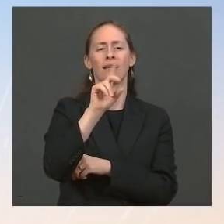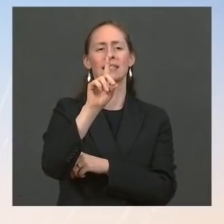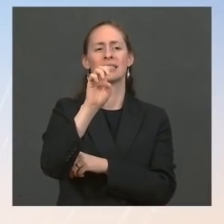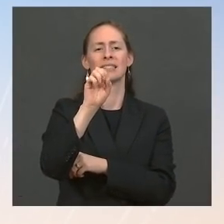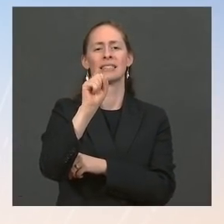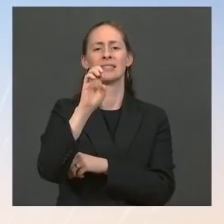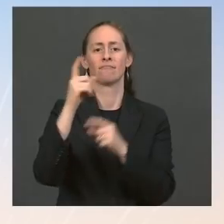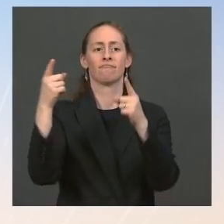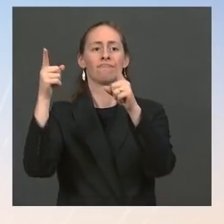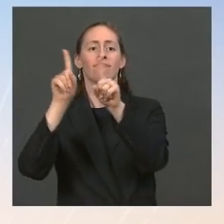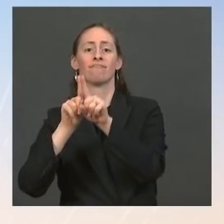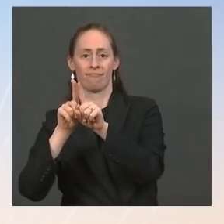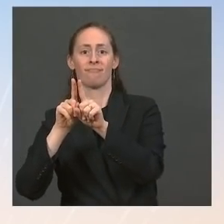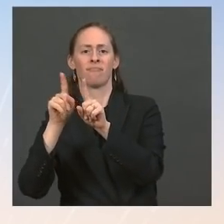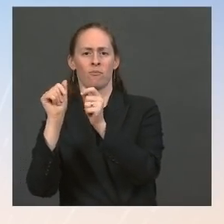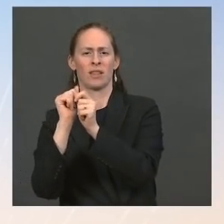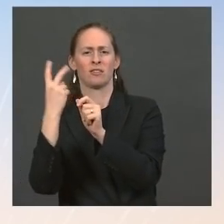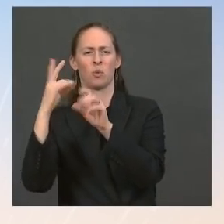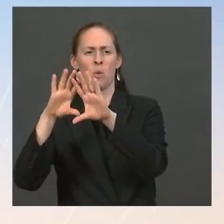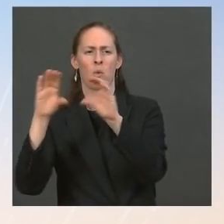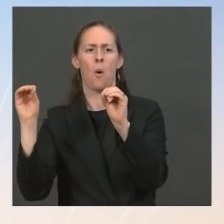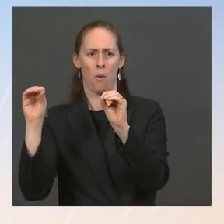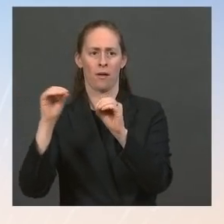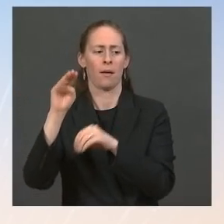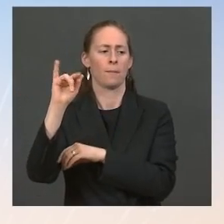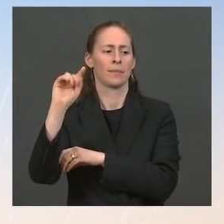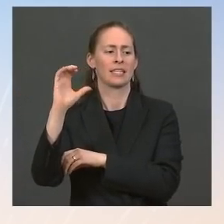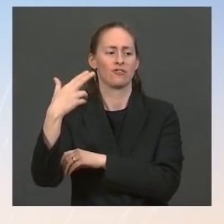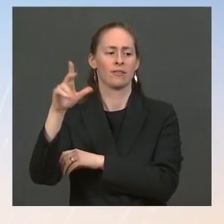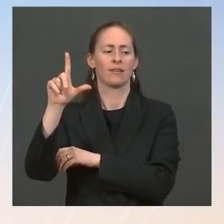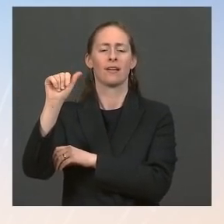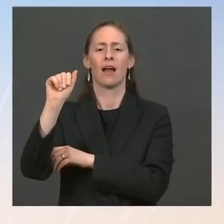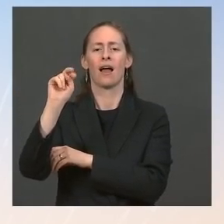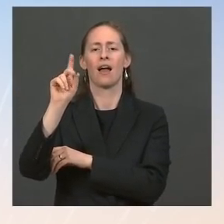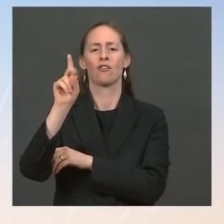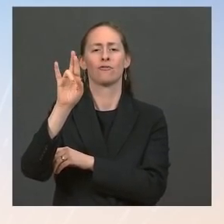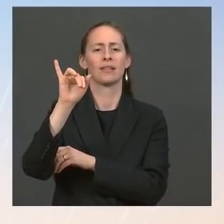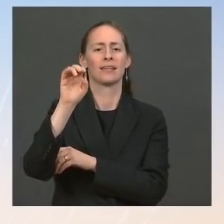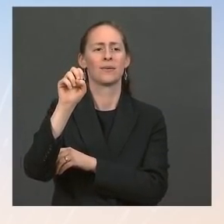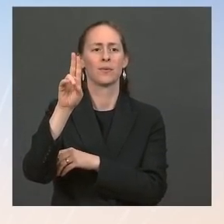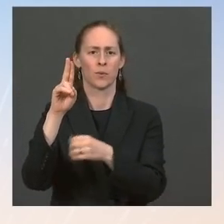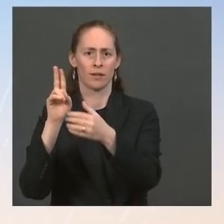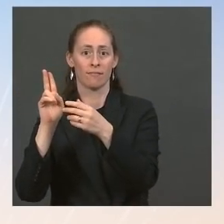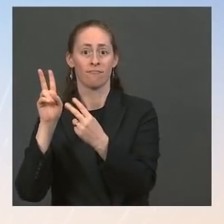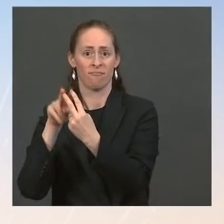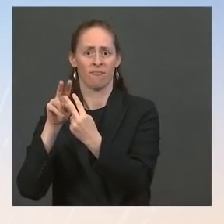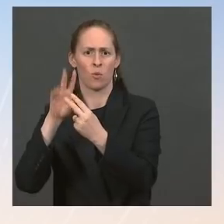Mitch Landrieu, and will include a number of members of our Cabinet. With that, Colleen, welcome.